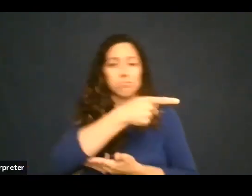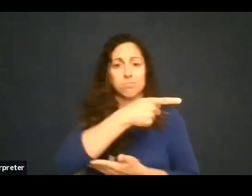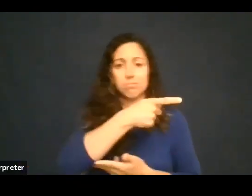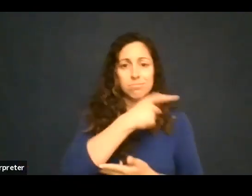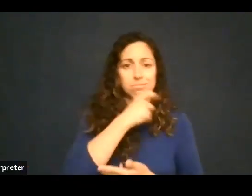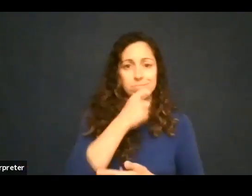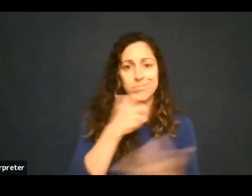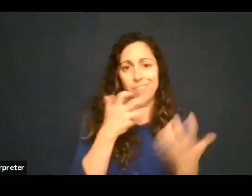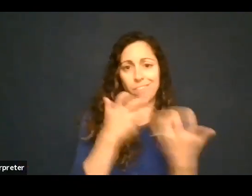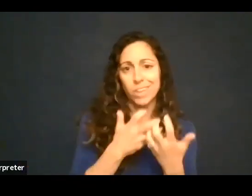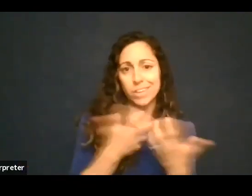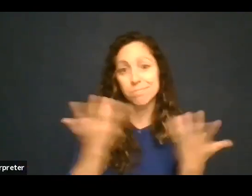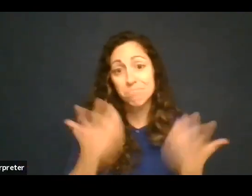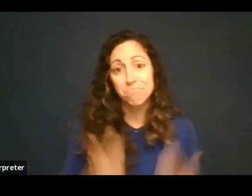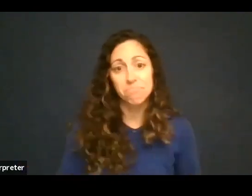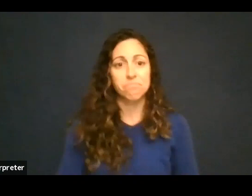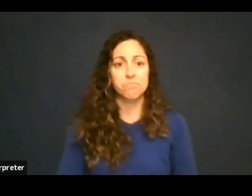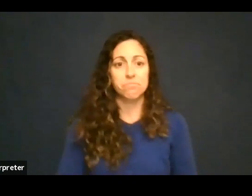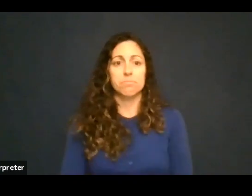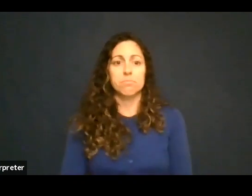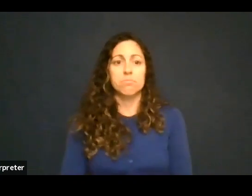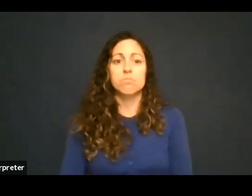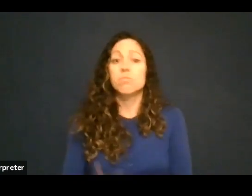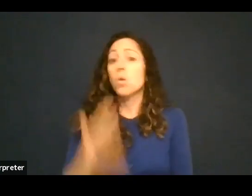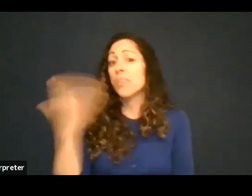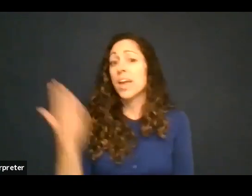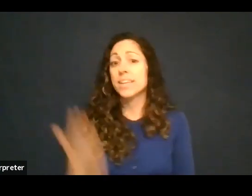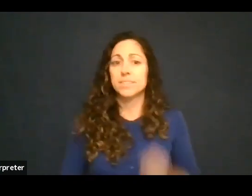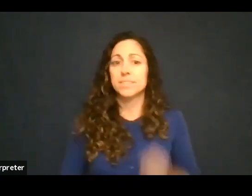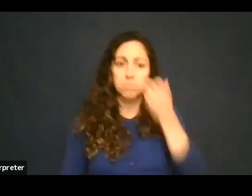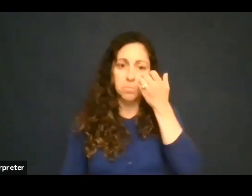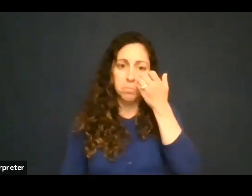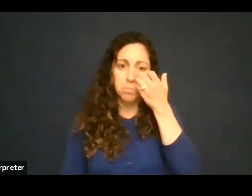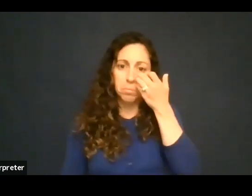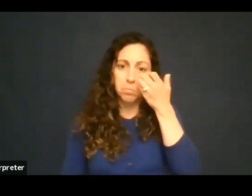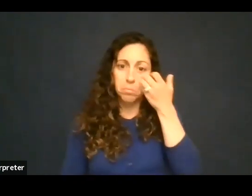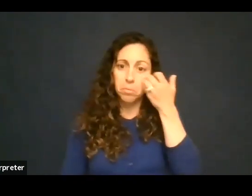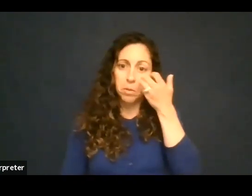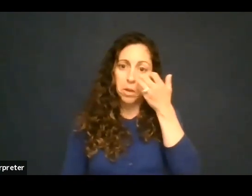Thanks. So the next question-- [INTERPOSING VOICES] I'm sorry, go ahead. No, I just realized that there was